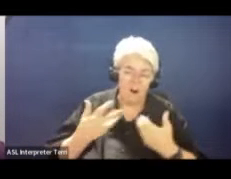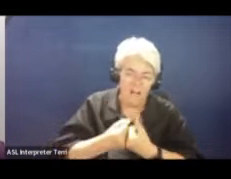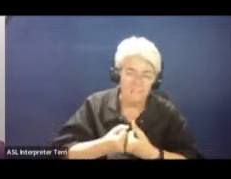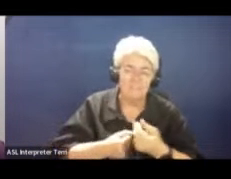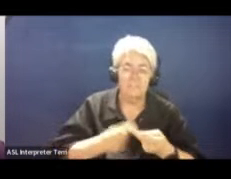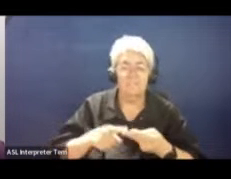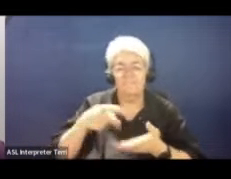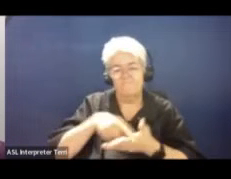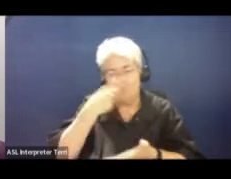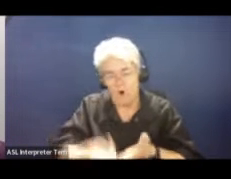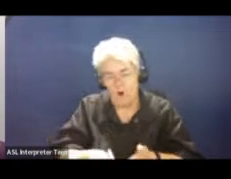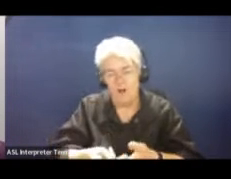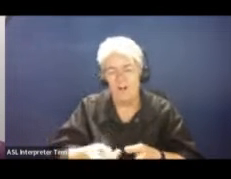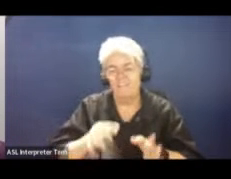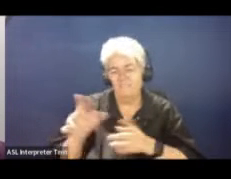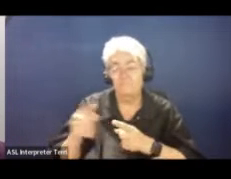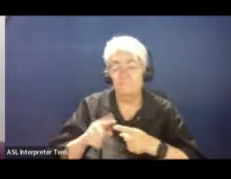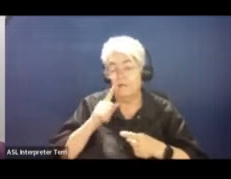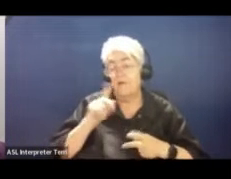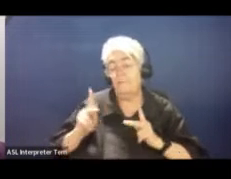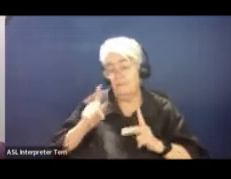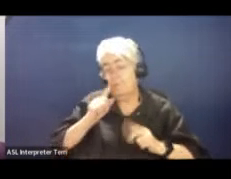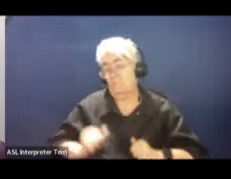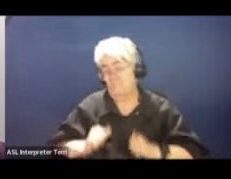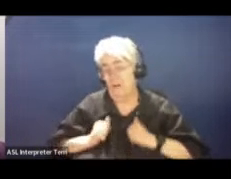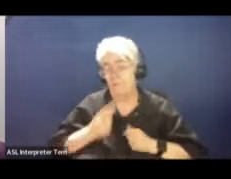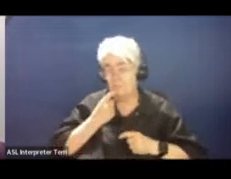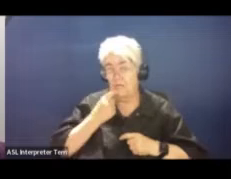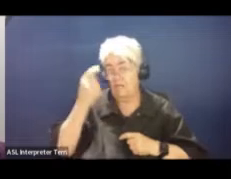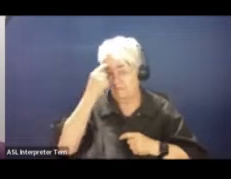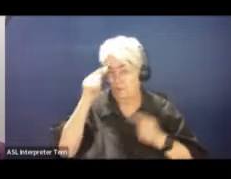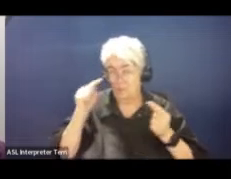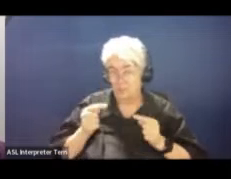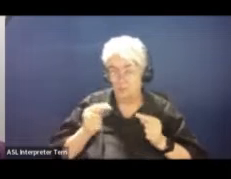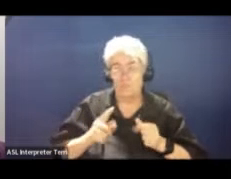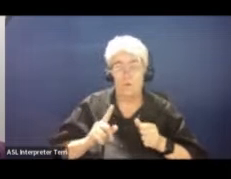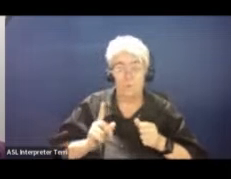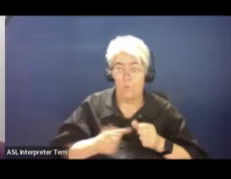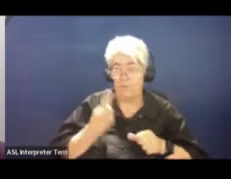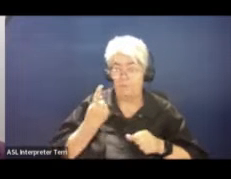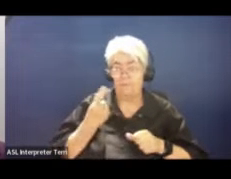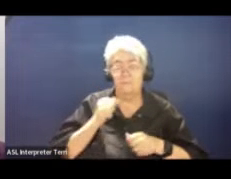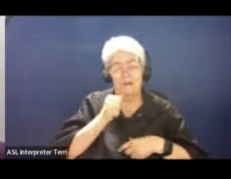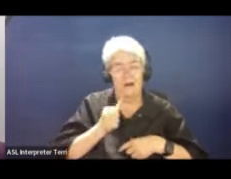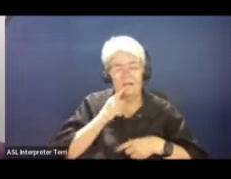Survivors will often talk about repeated injuries. You know, it wasn't just one fight that they experienced, it was many fights.